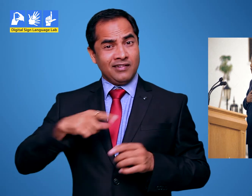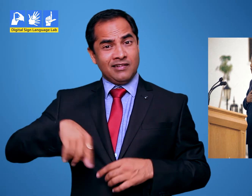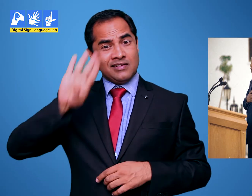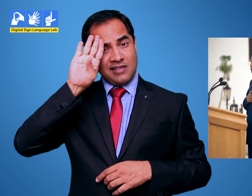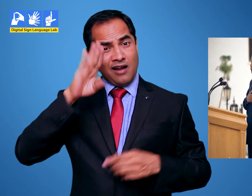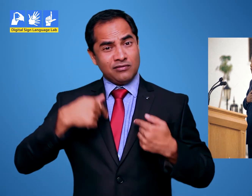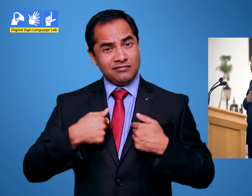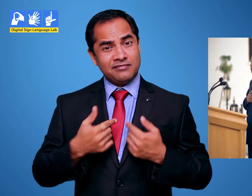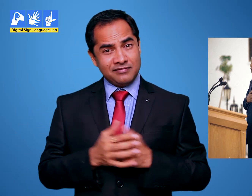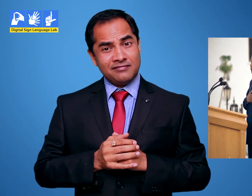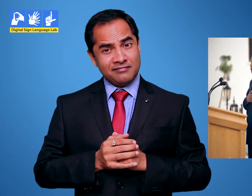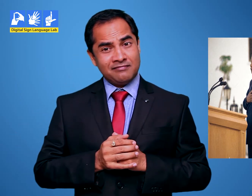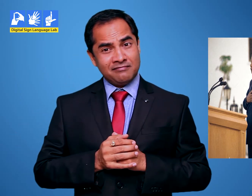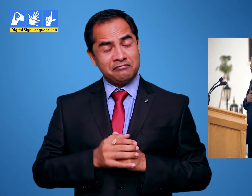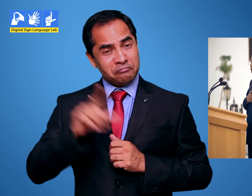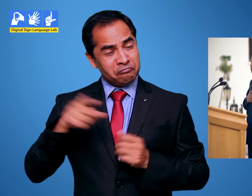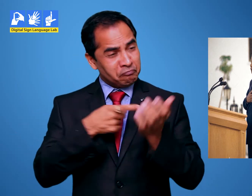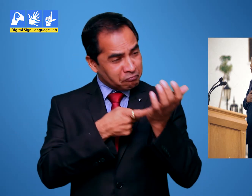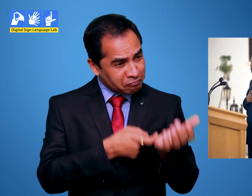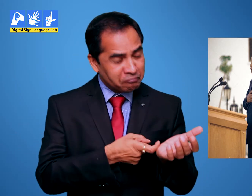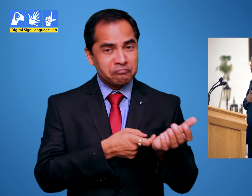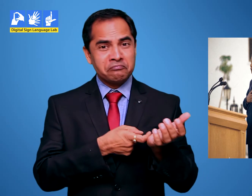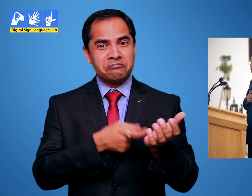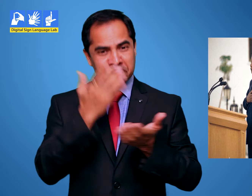days gone by saluted me and pledged their loyalty.